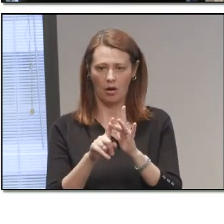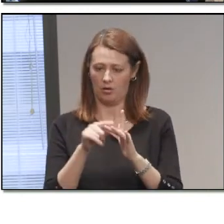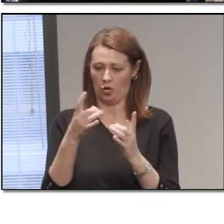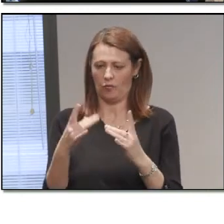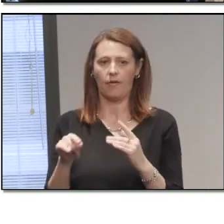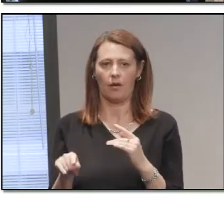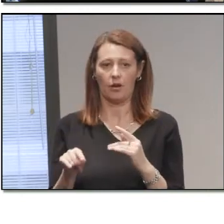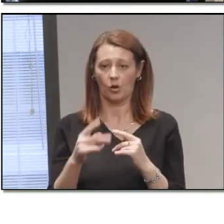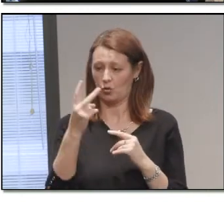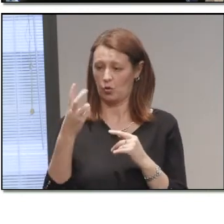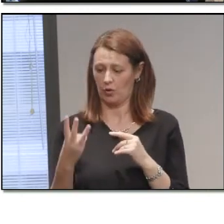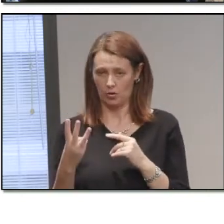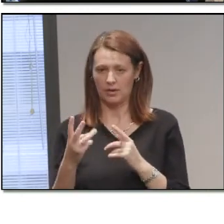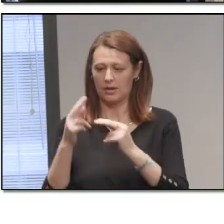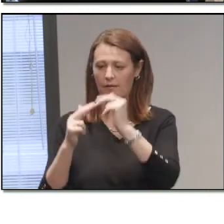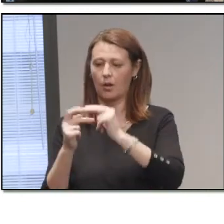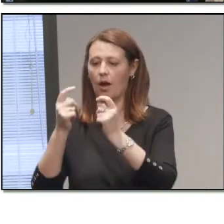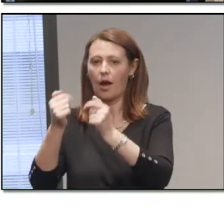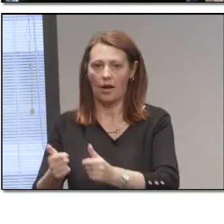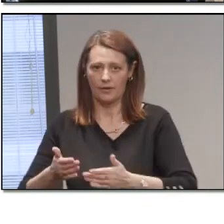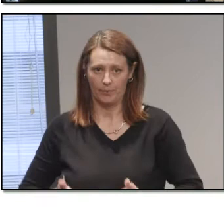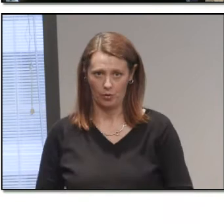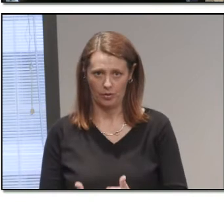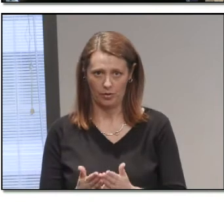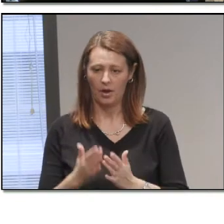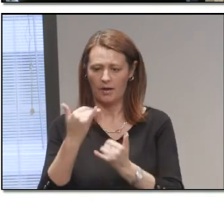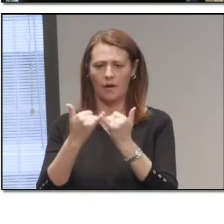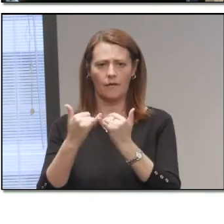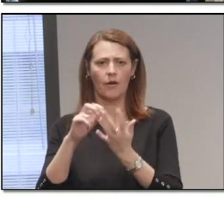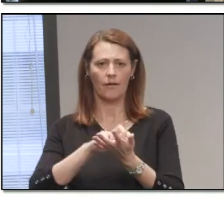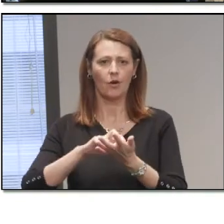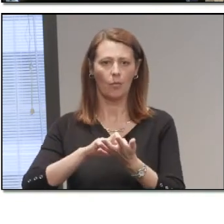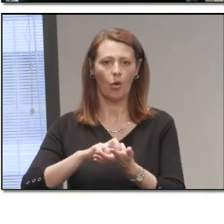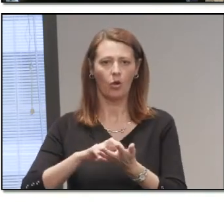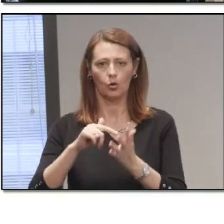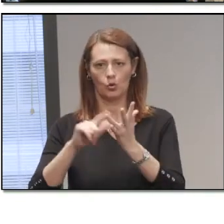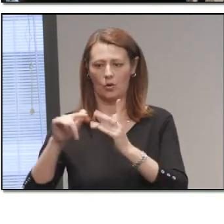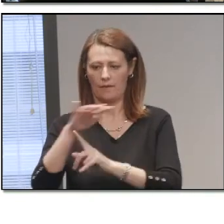So, two-thirds of them develop after birth and are very vulnerable to environmental exposures.